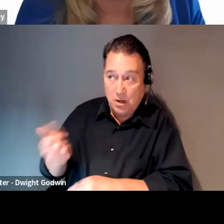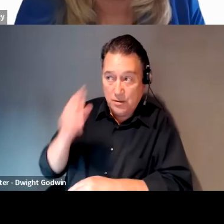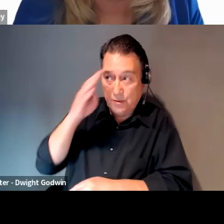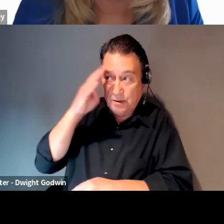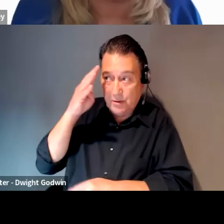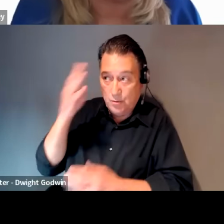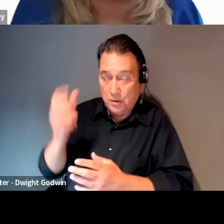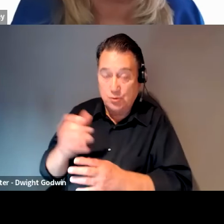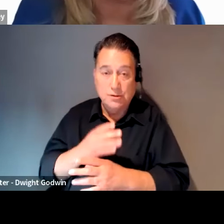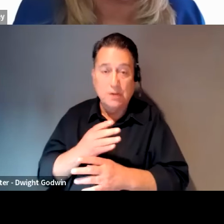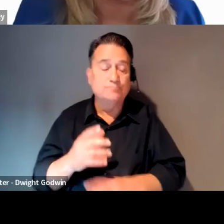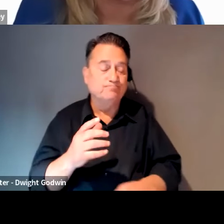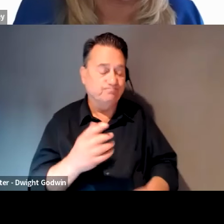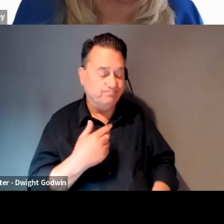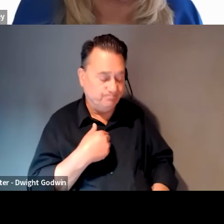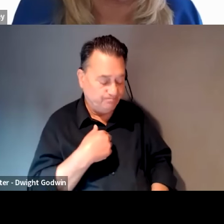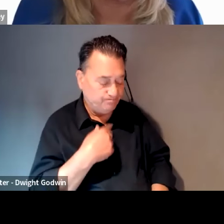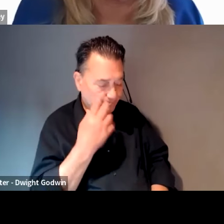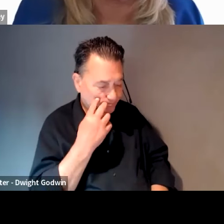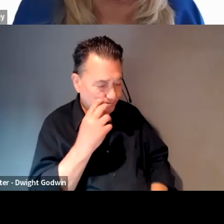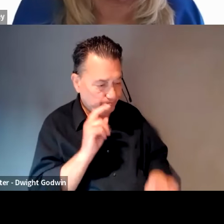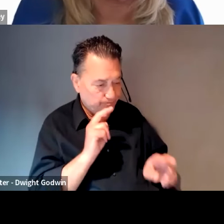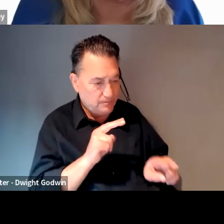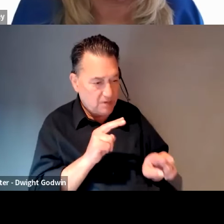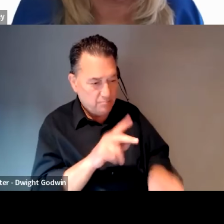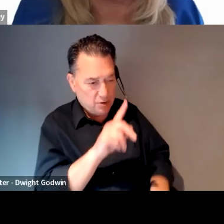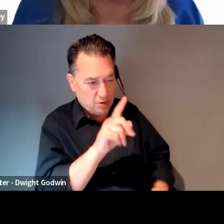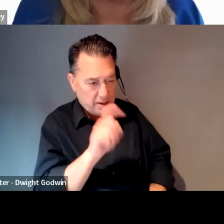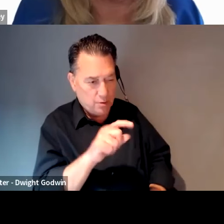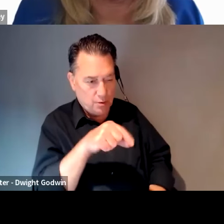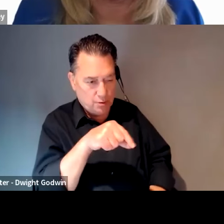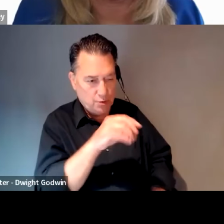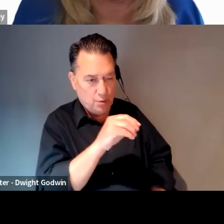Yeah, I'm just looking at a question in the Q&A